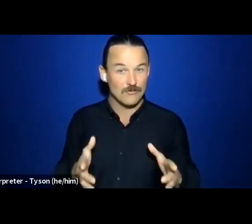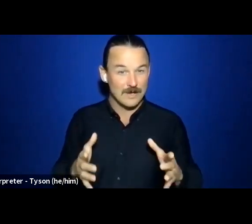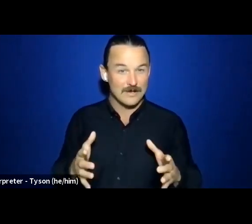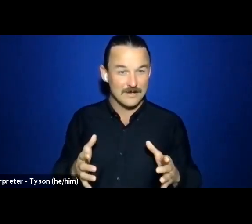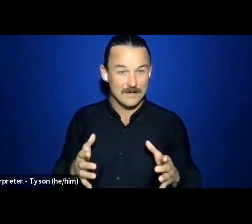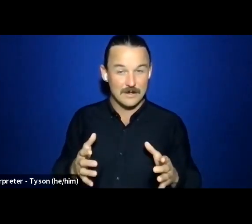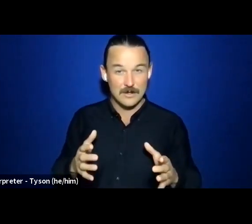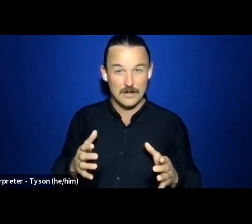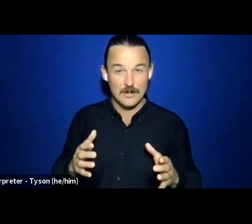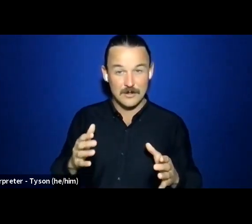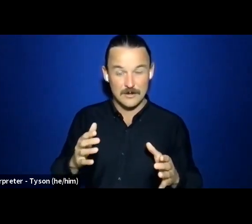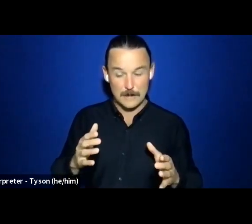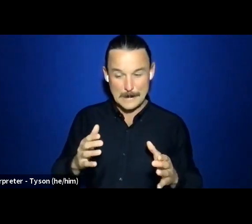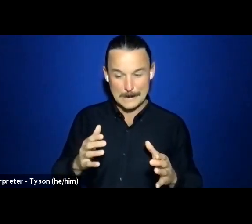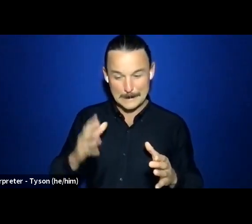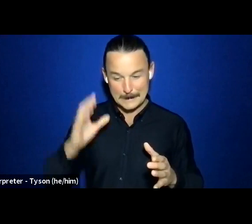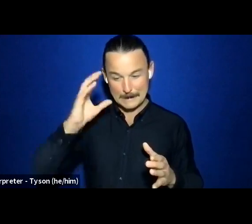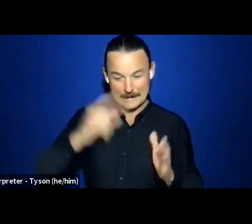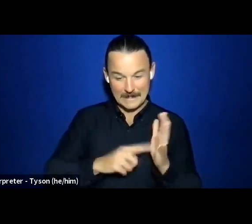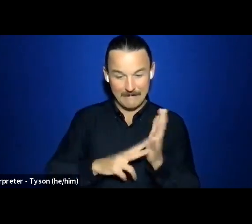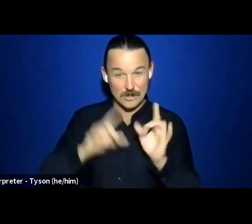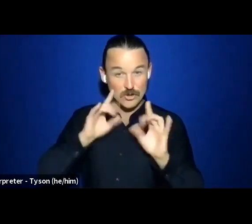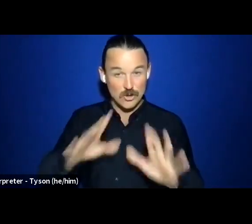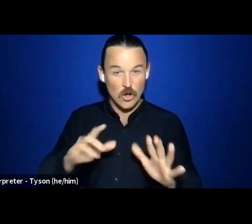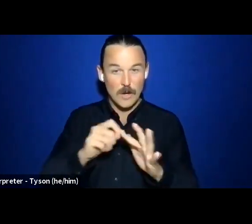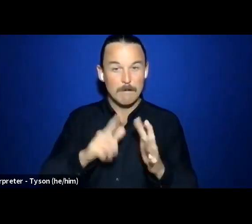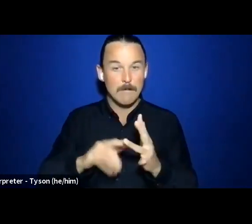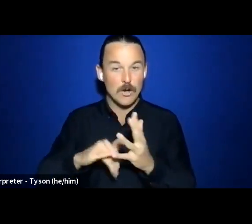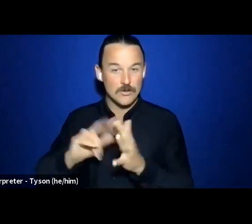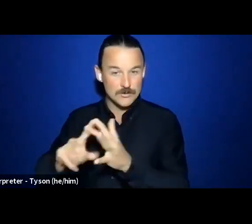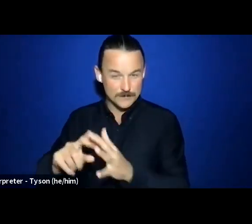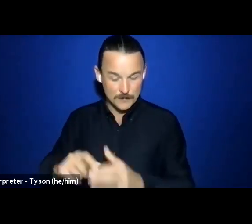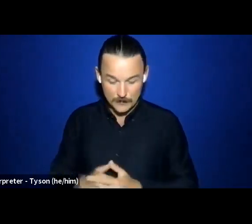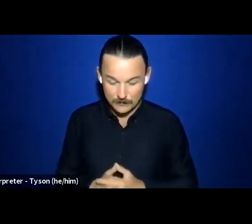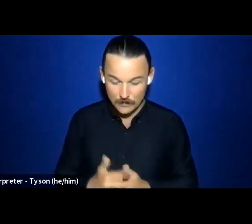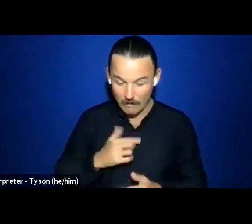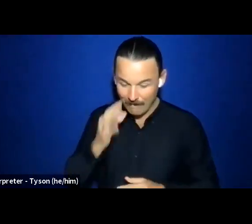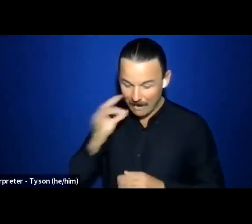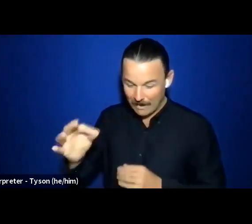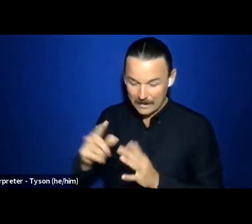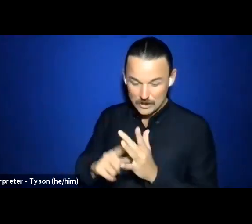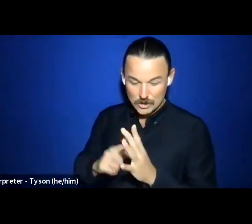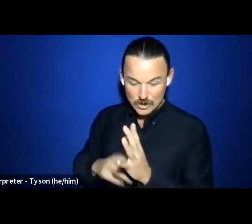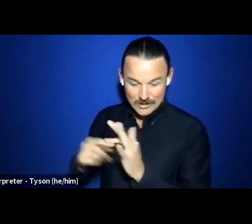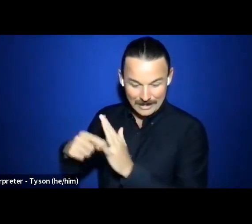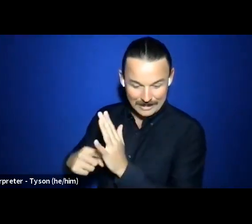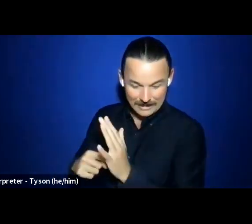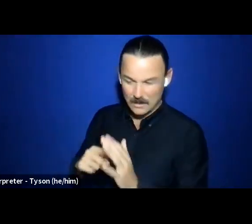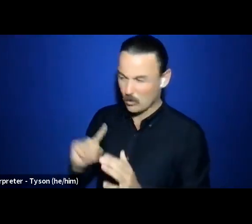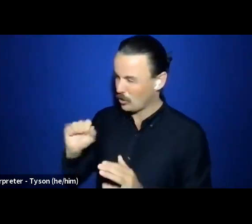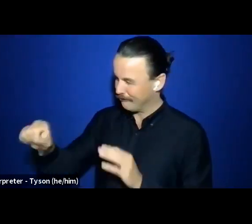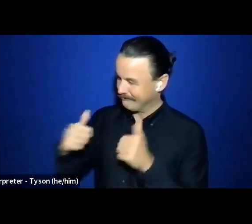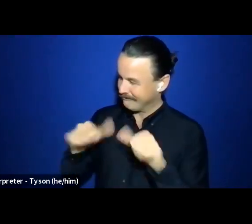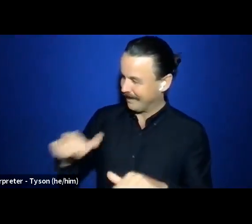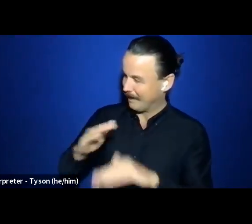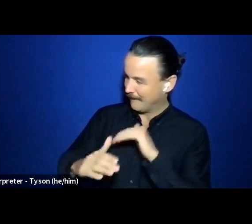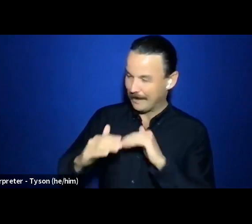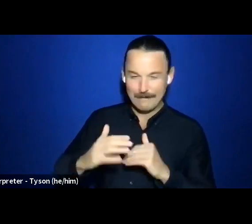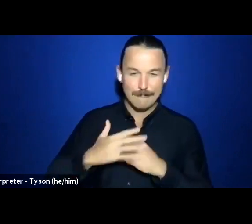award winning and ground. reaking reaking drama g drama pose now drama pose. Now, when I asked Janet for. strategy strategies for resilience